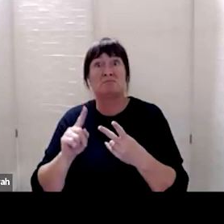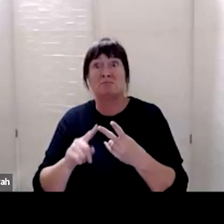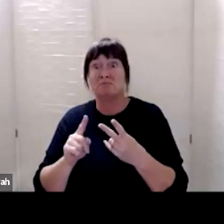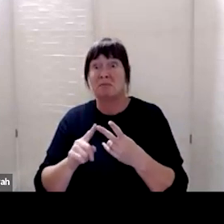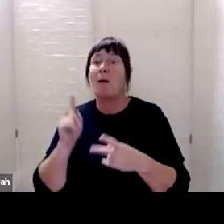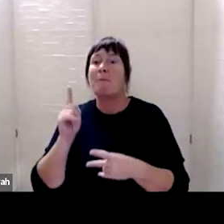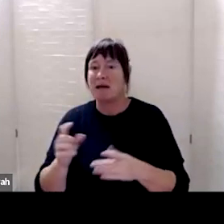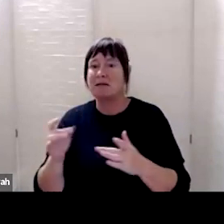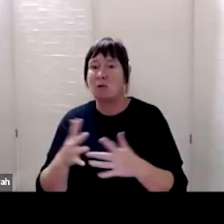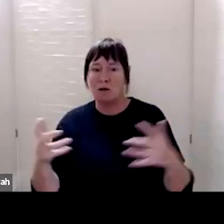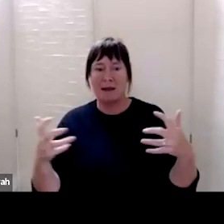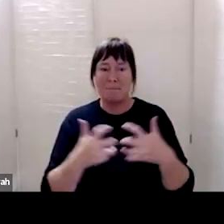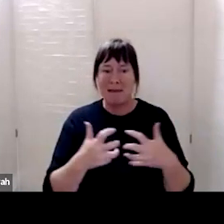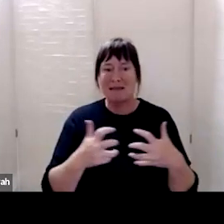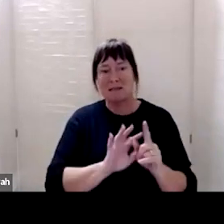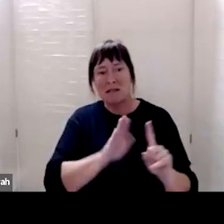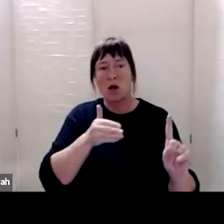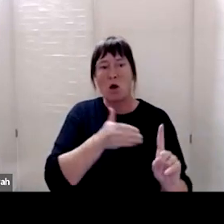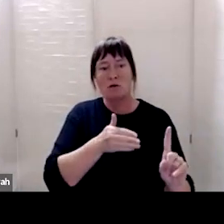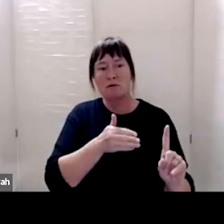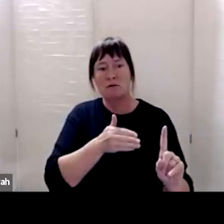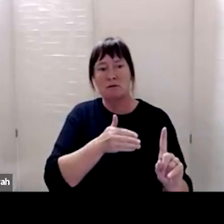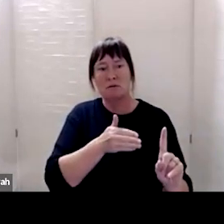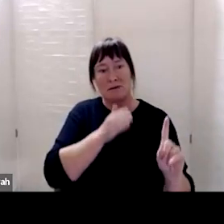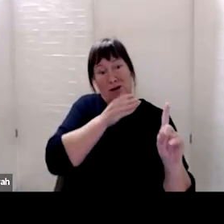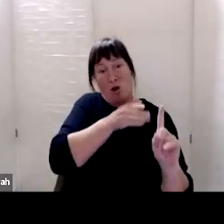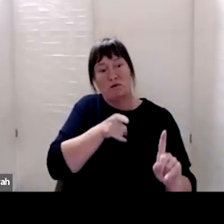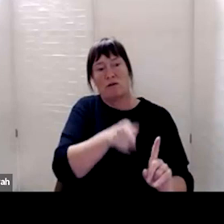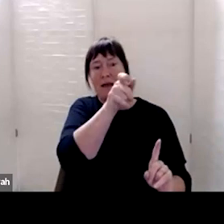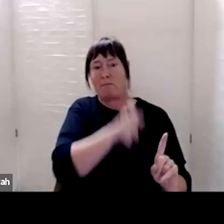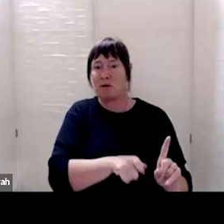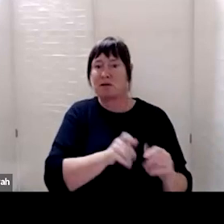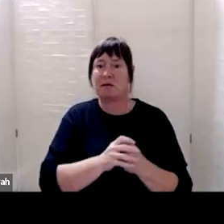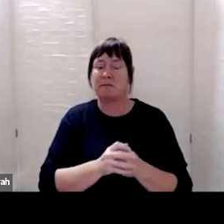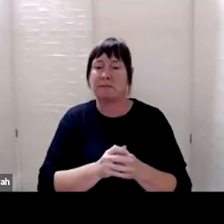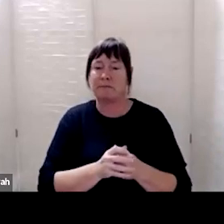Right thank you.